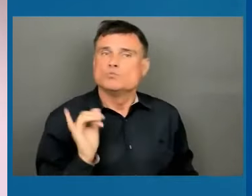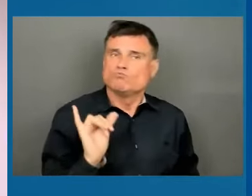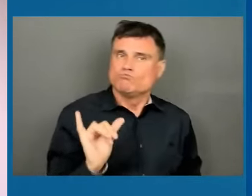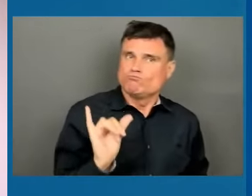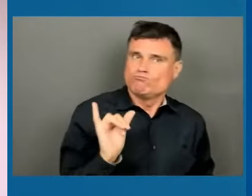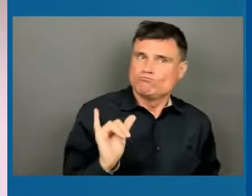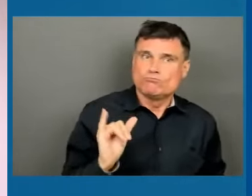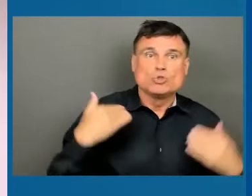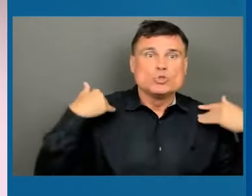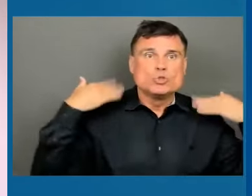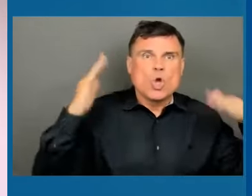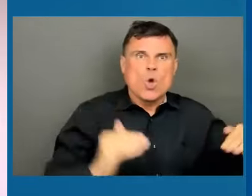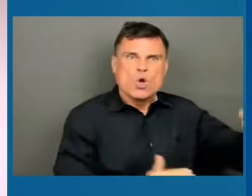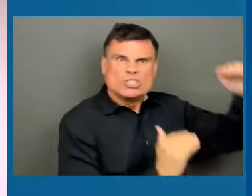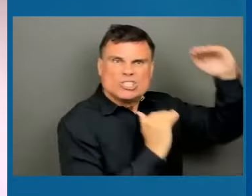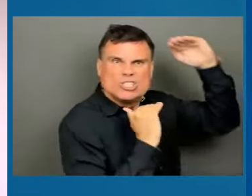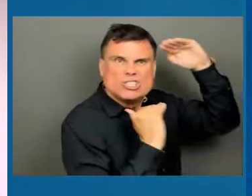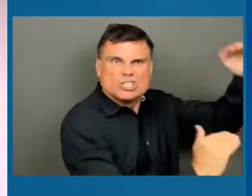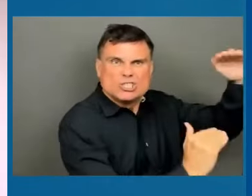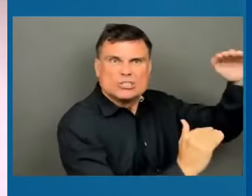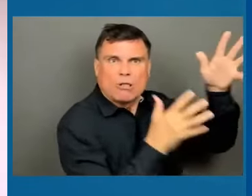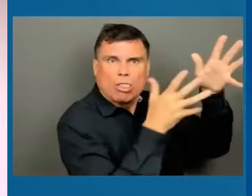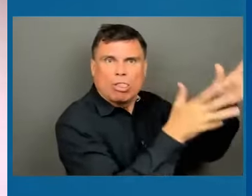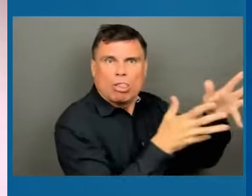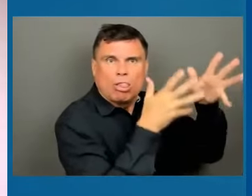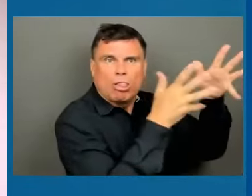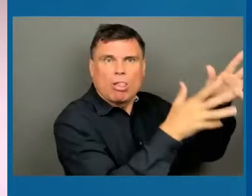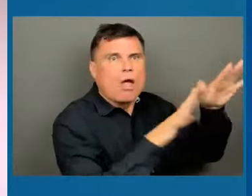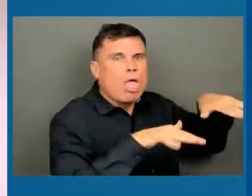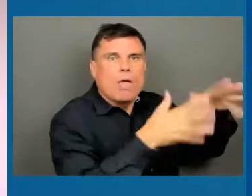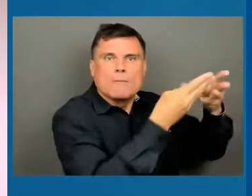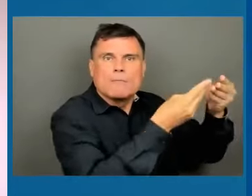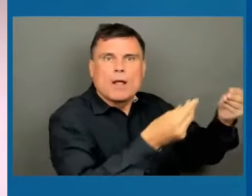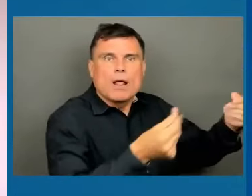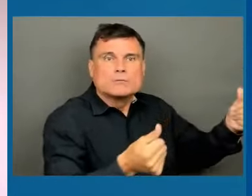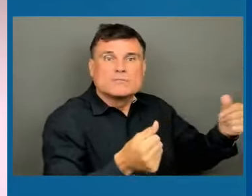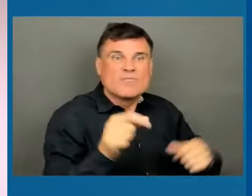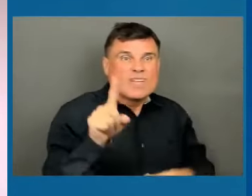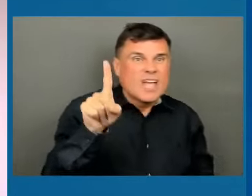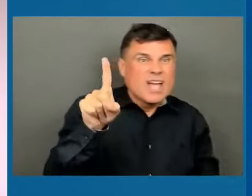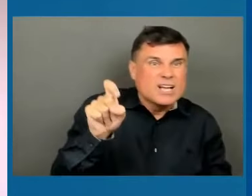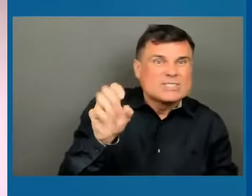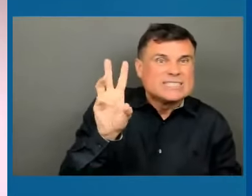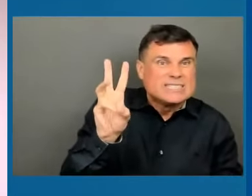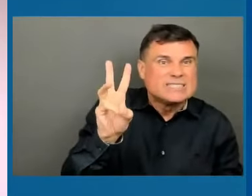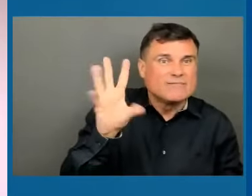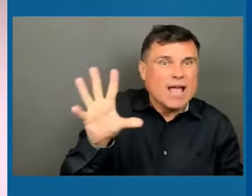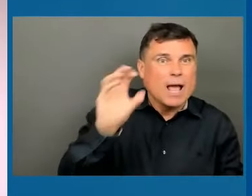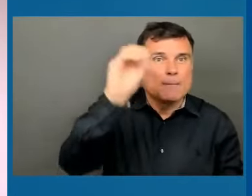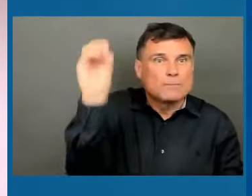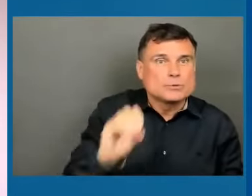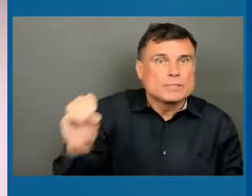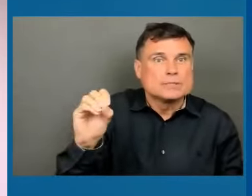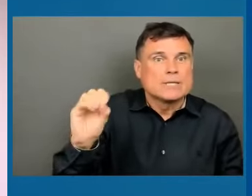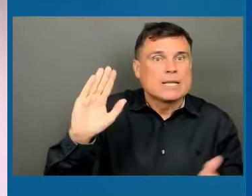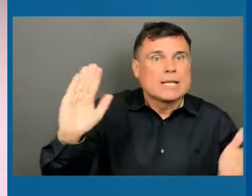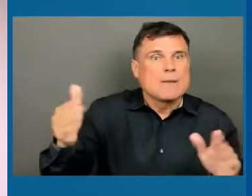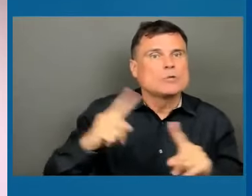percent of normal as a province average for snow pack for